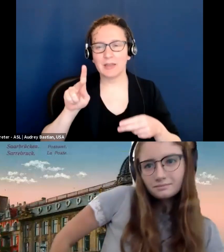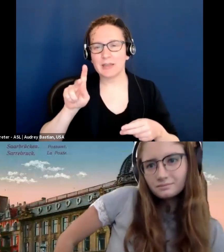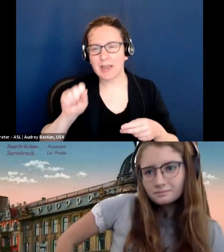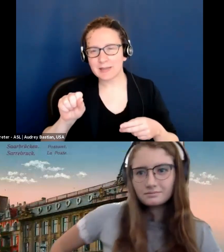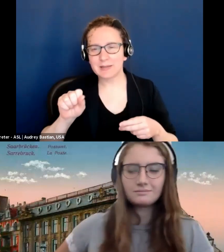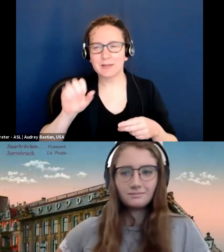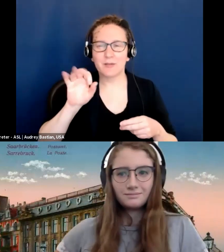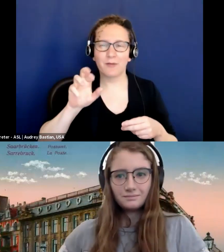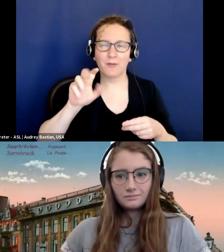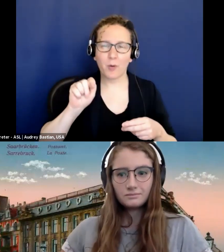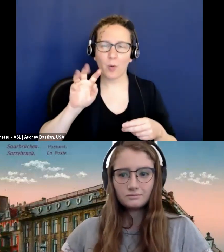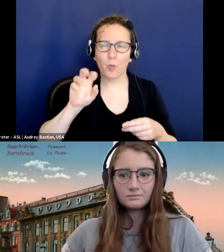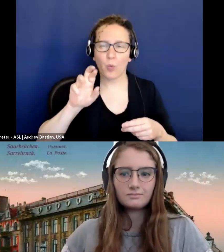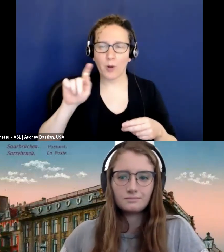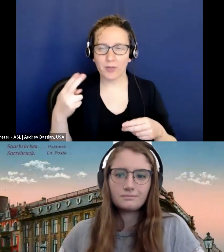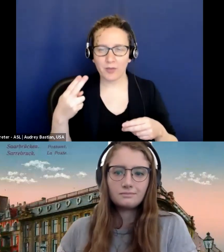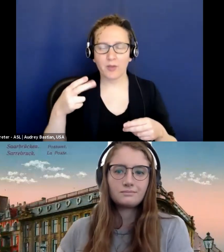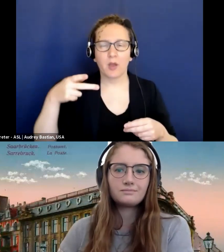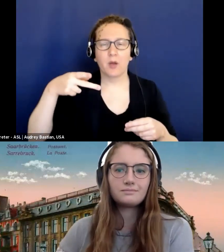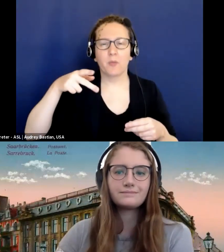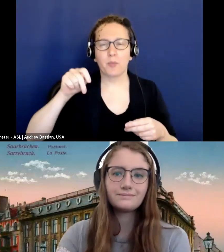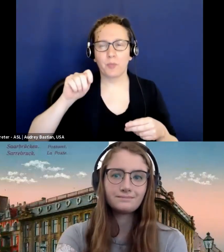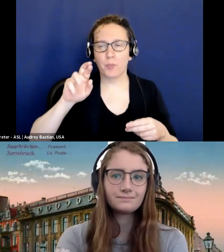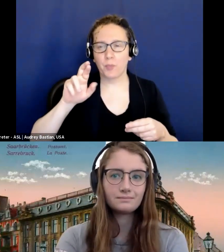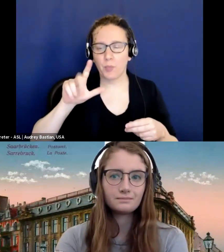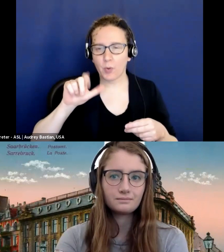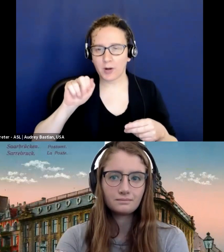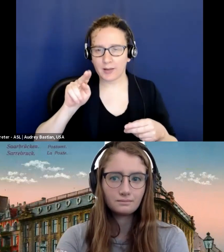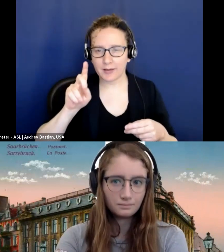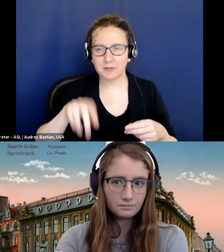Portland, glad to see that we have so many people from the disability resource